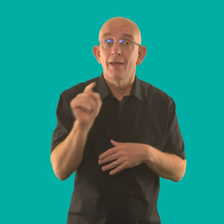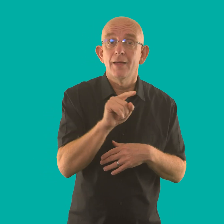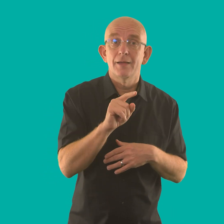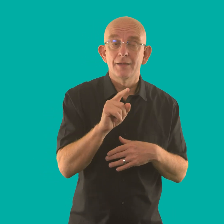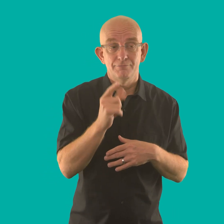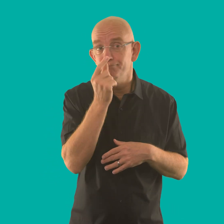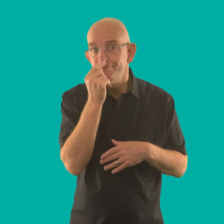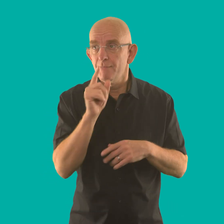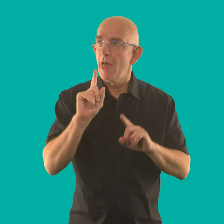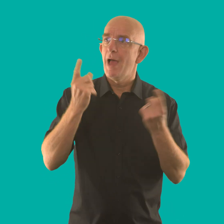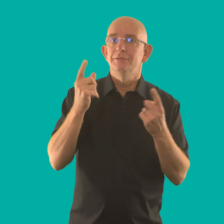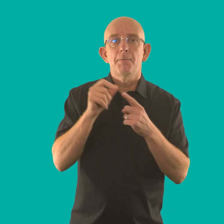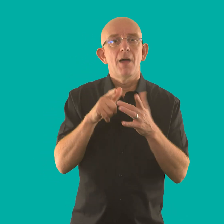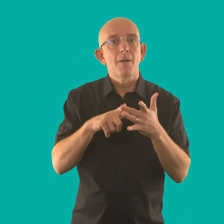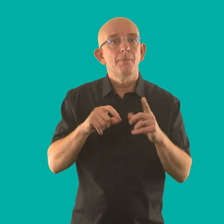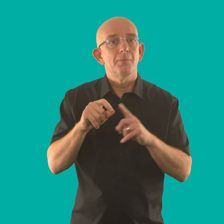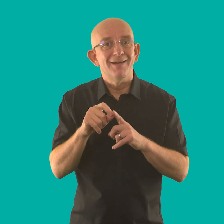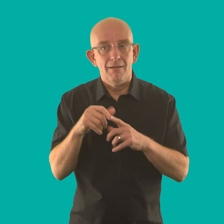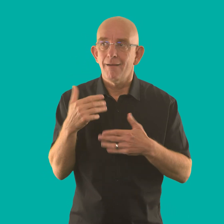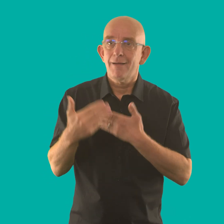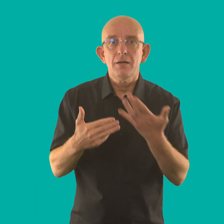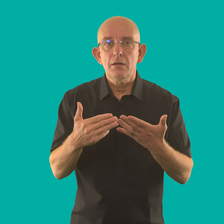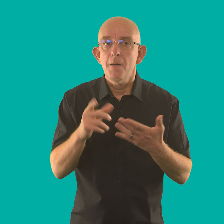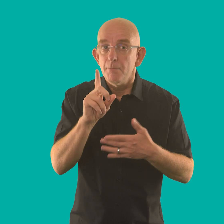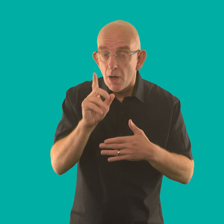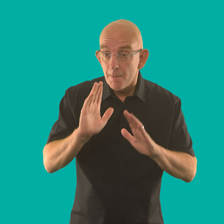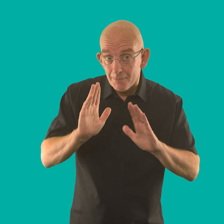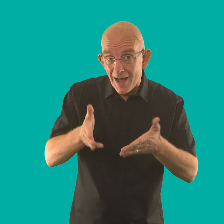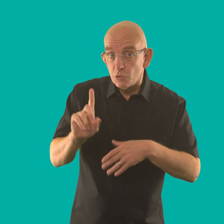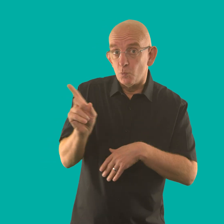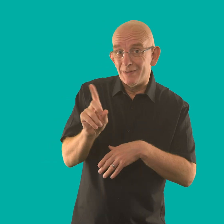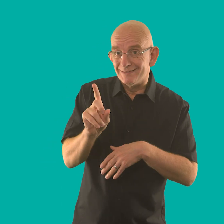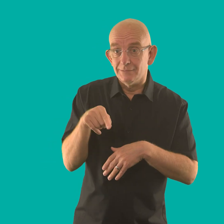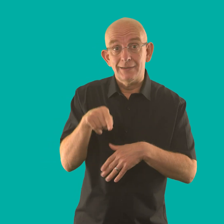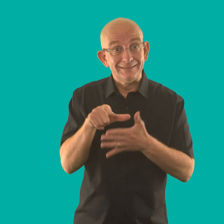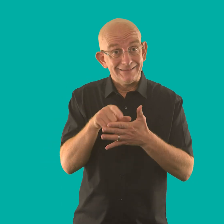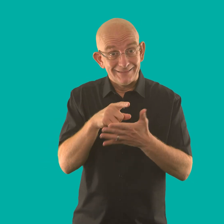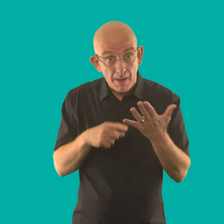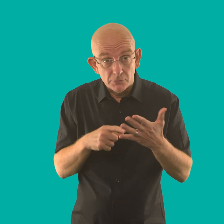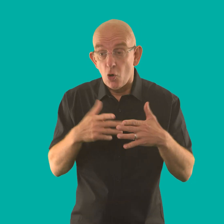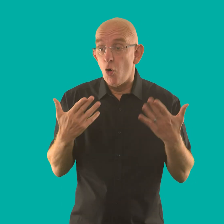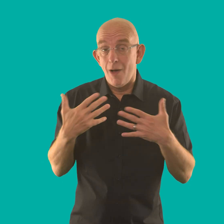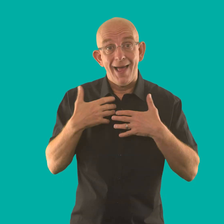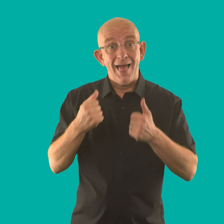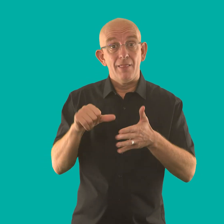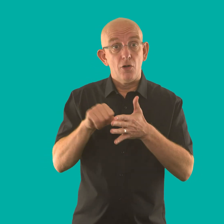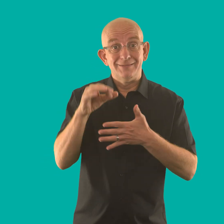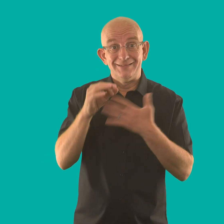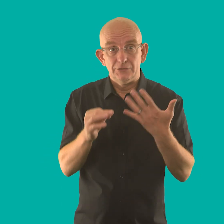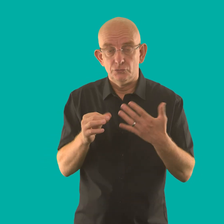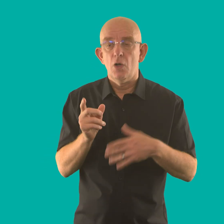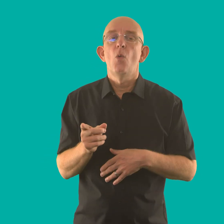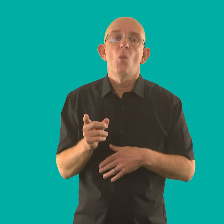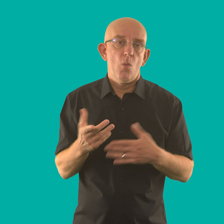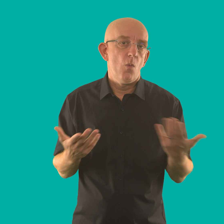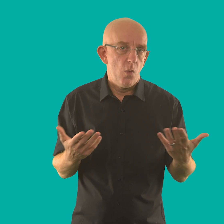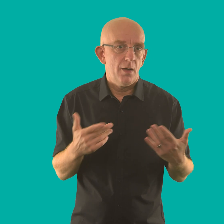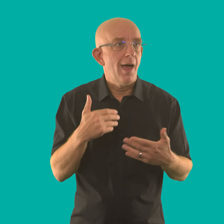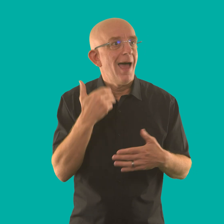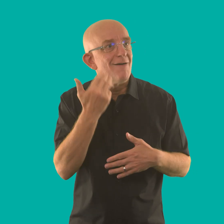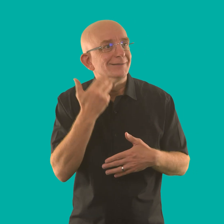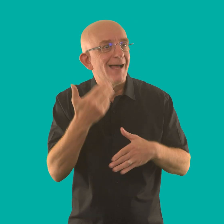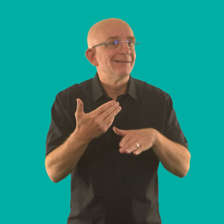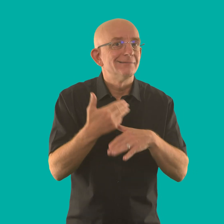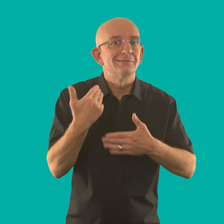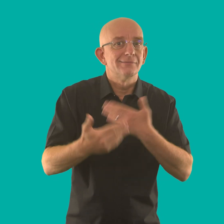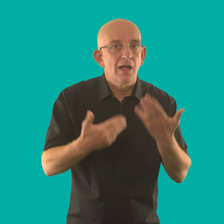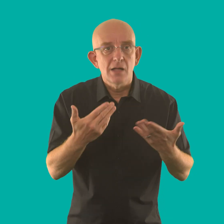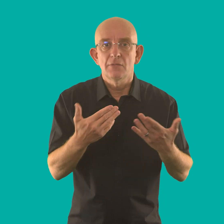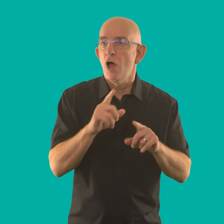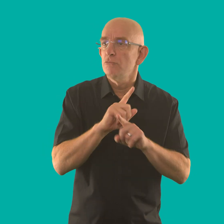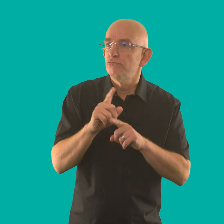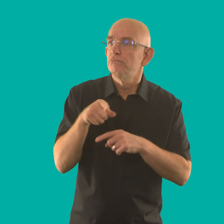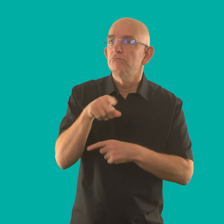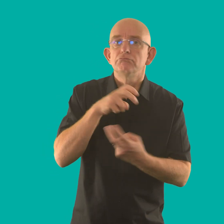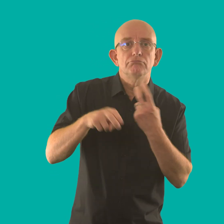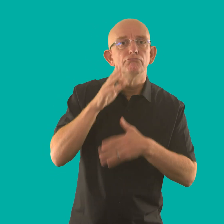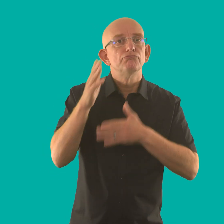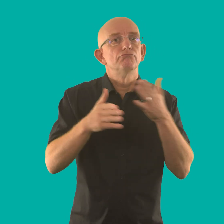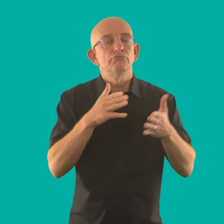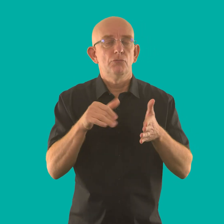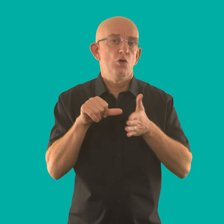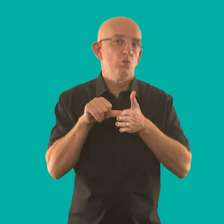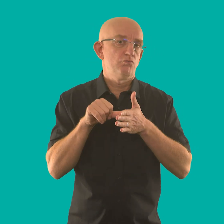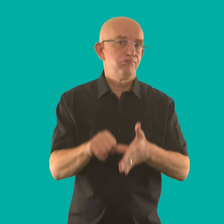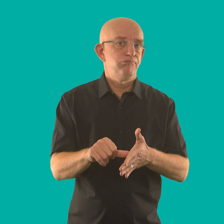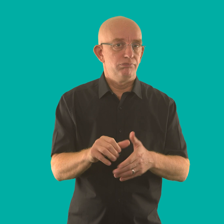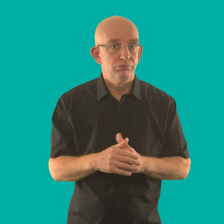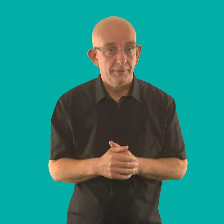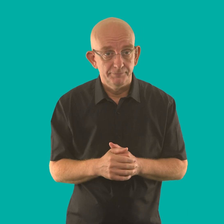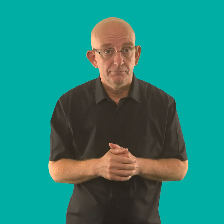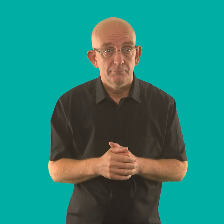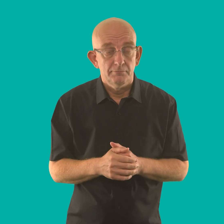You may not get PIP unless your disability or health condition makes it difficult for you to do everyday tasks, or to get around.